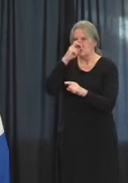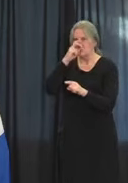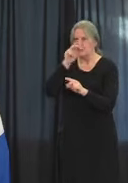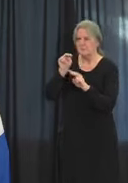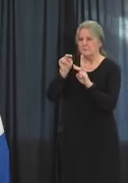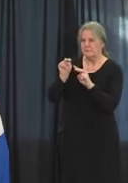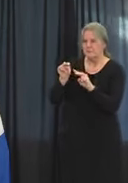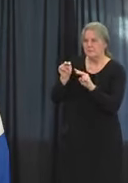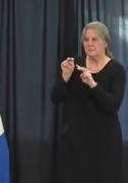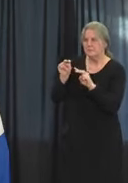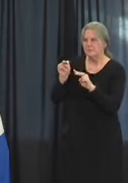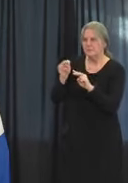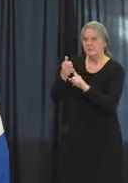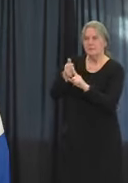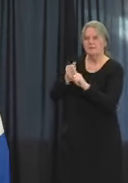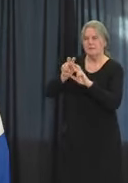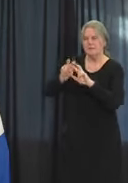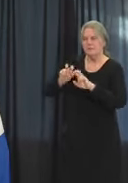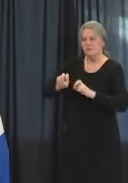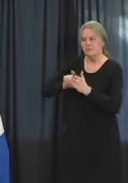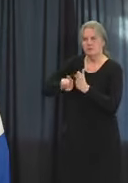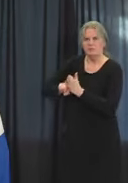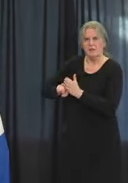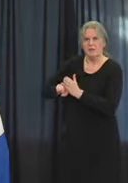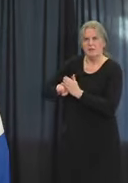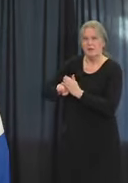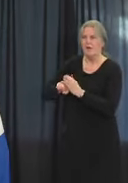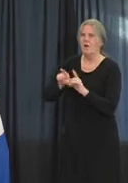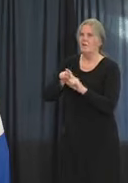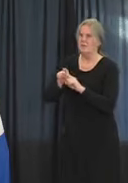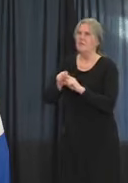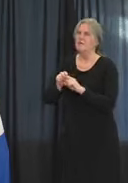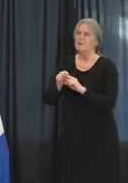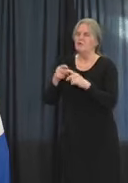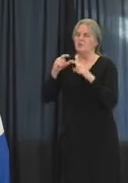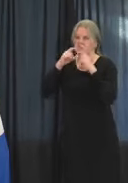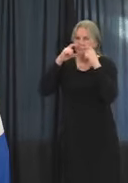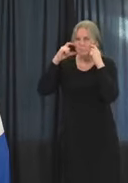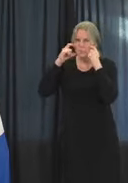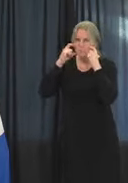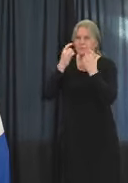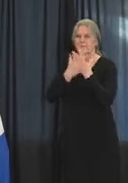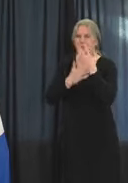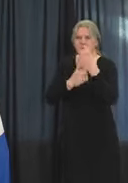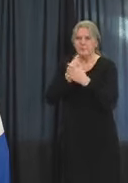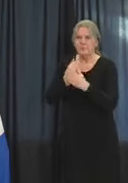rigid and vigilant self-monitoring program which includes use of PPE over and